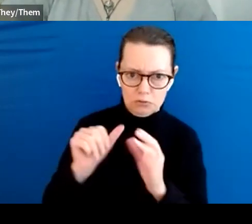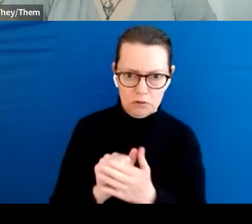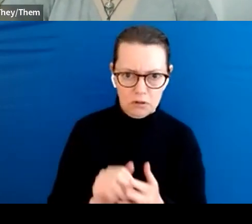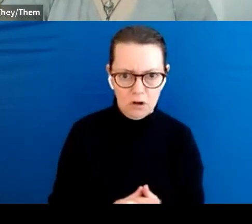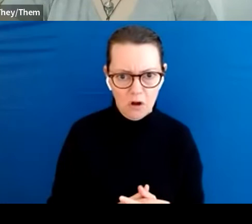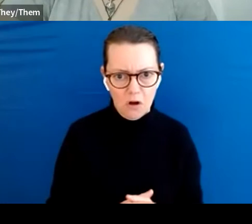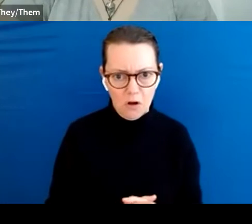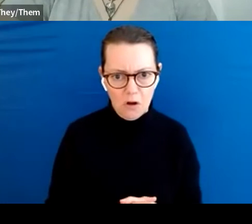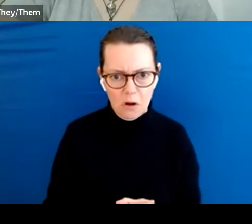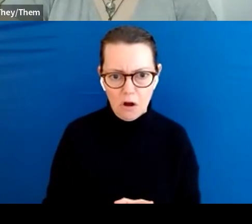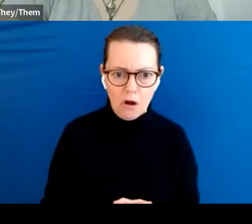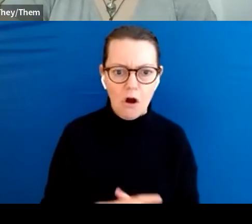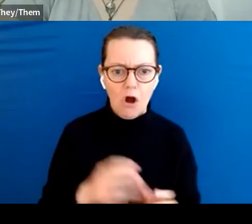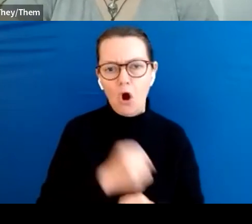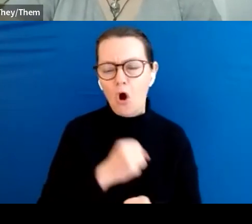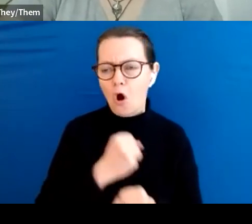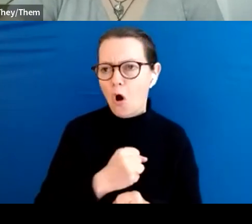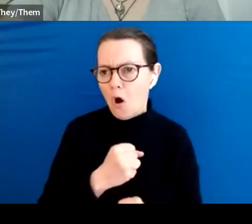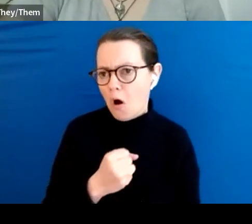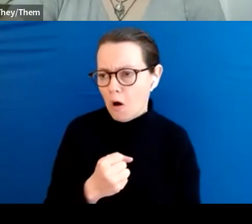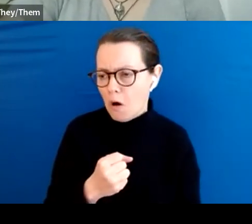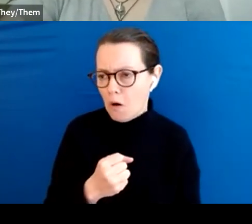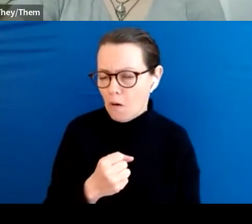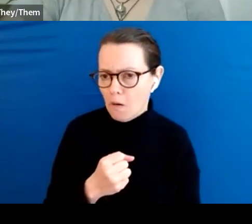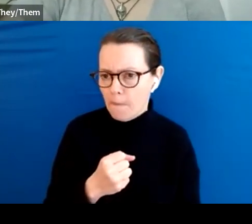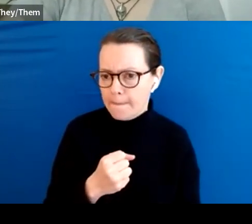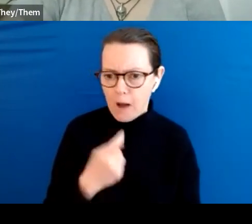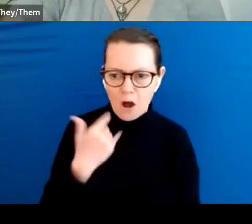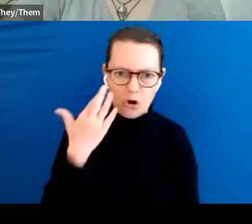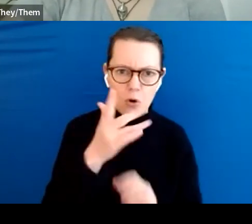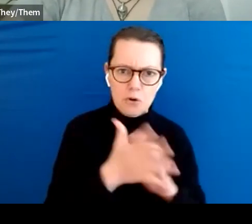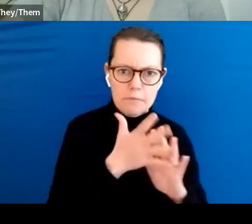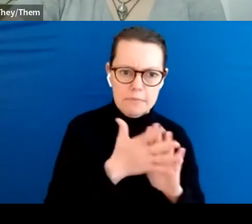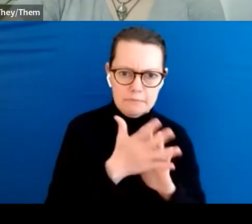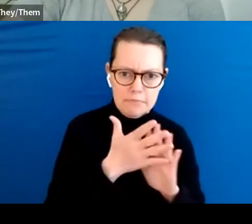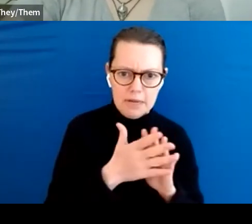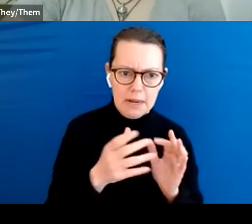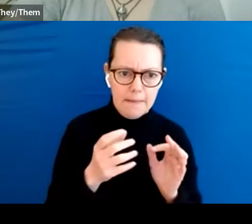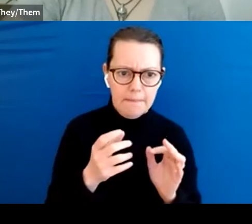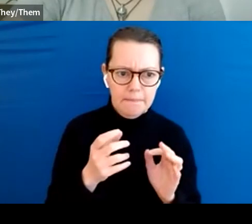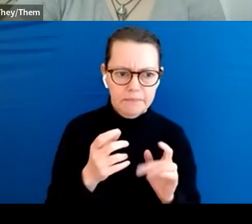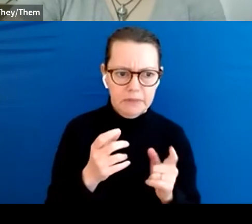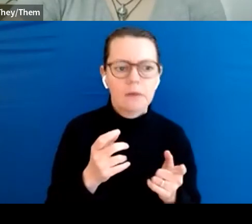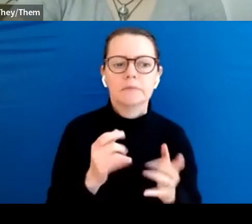Well, I'm not really sure what you mean by that. So if you.